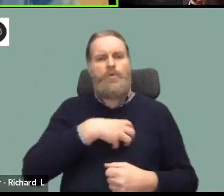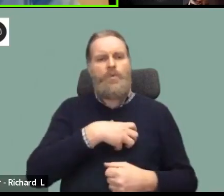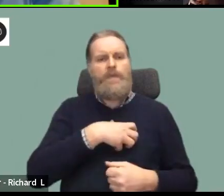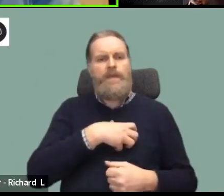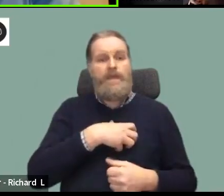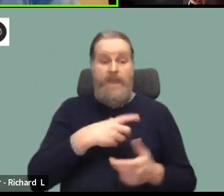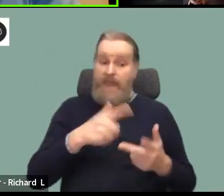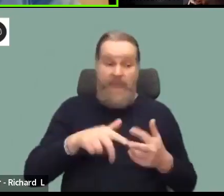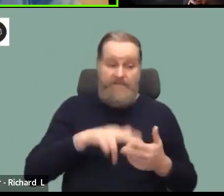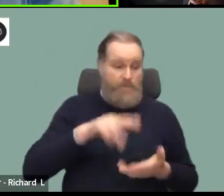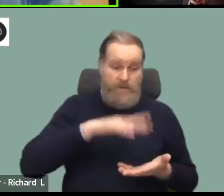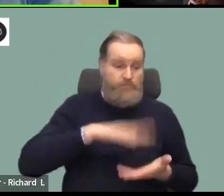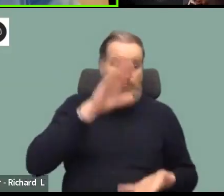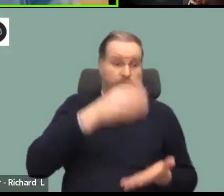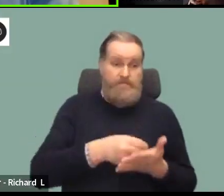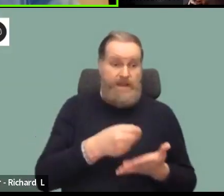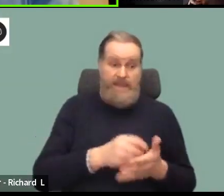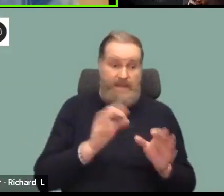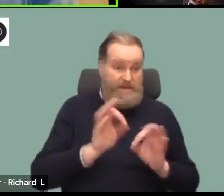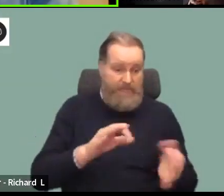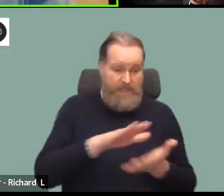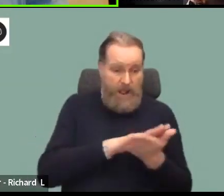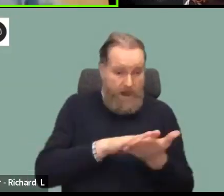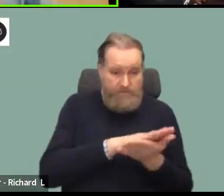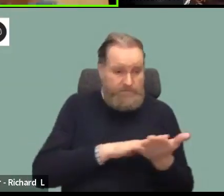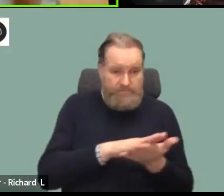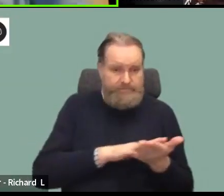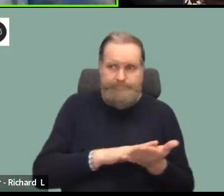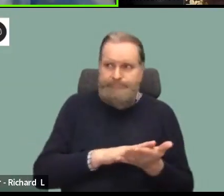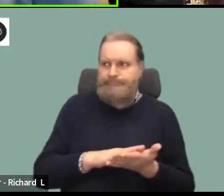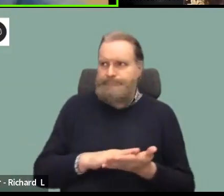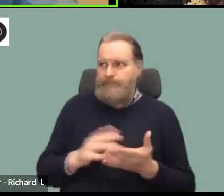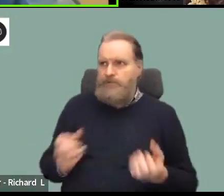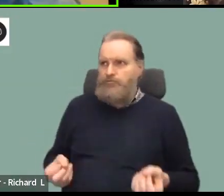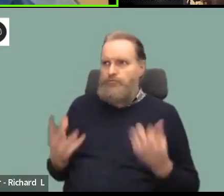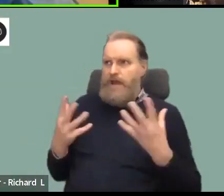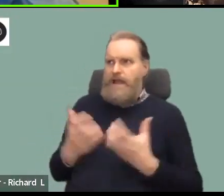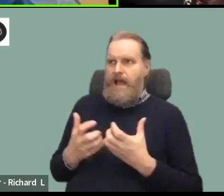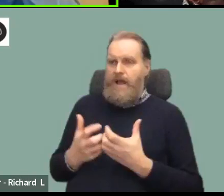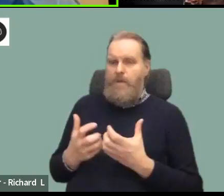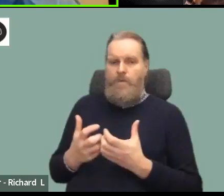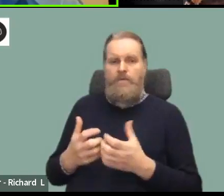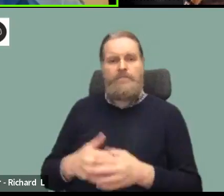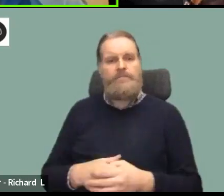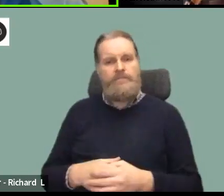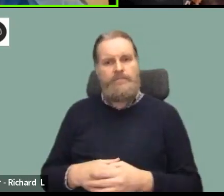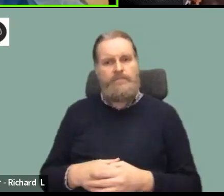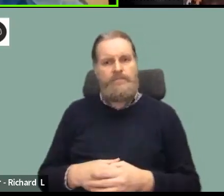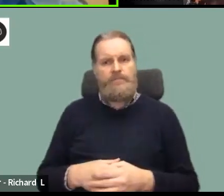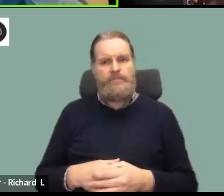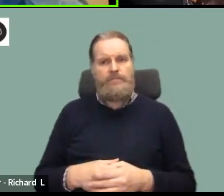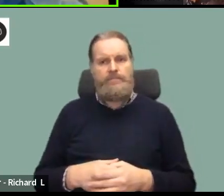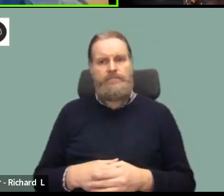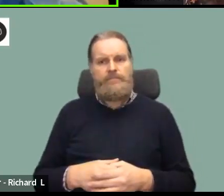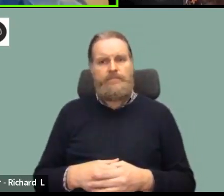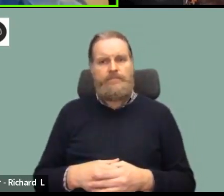able to fund the action that that I think is that is that is that that I think is that is that is the dilemma that that. we are in. n what I would say